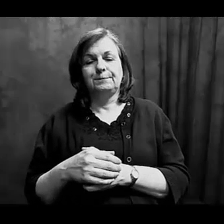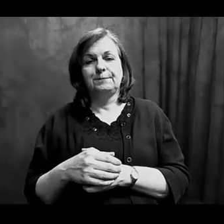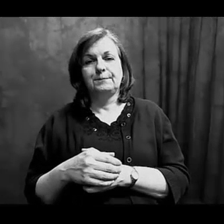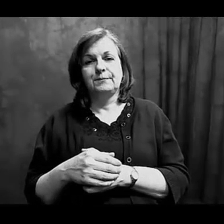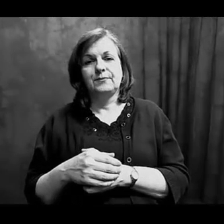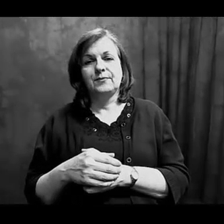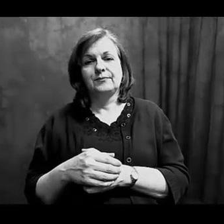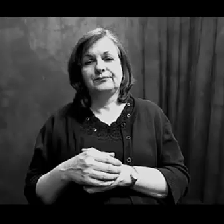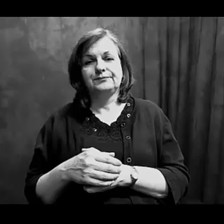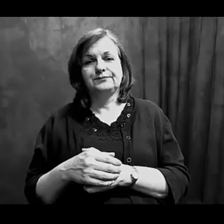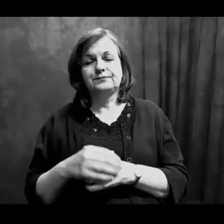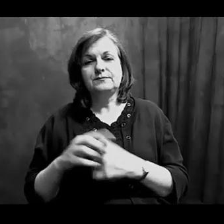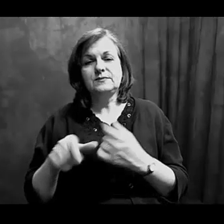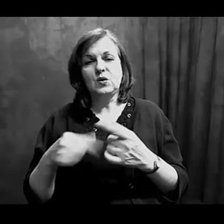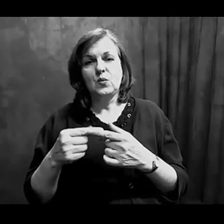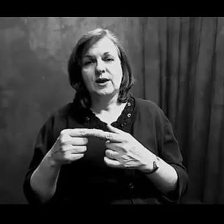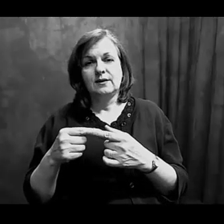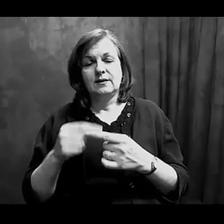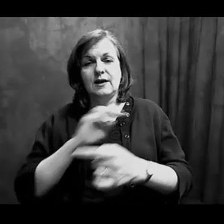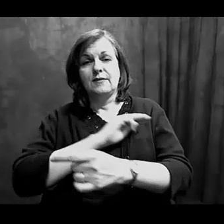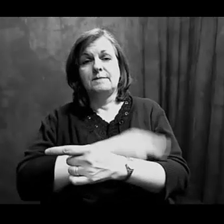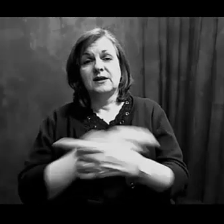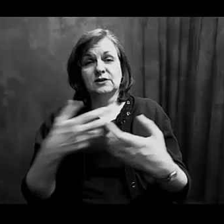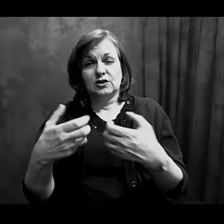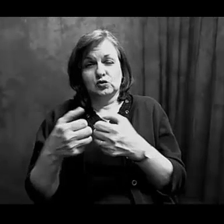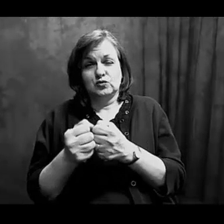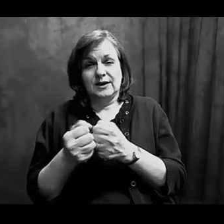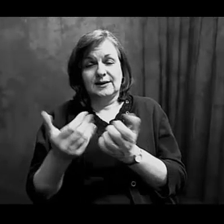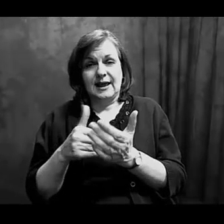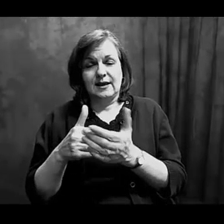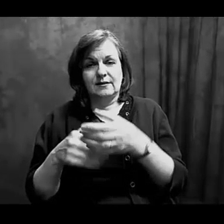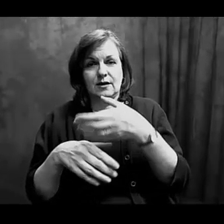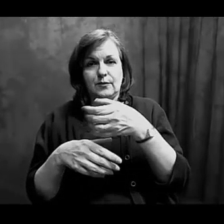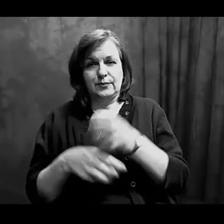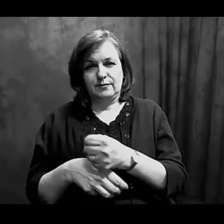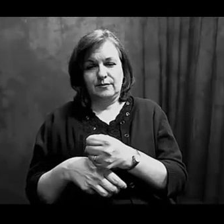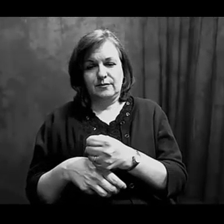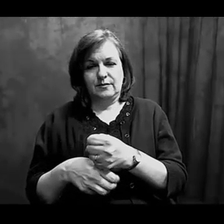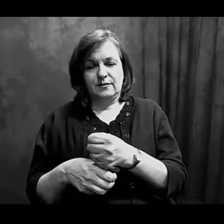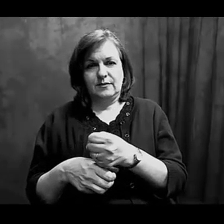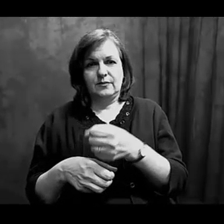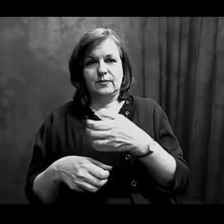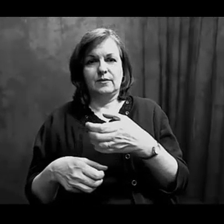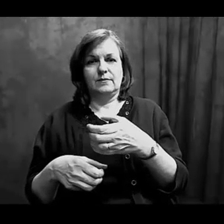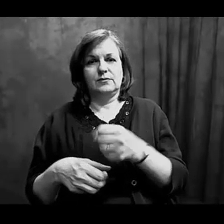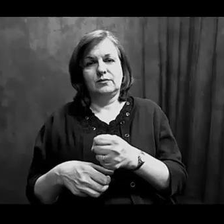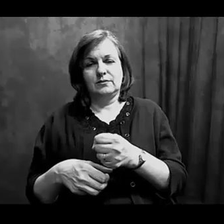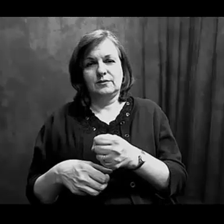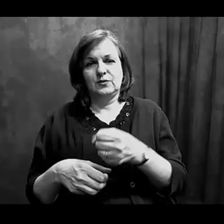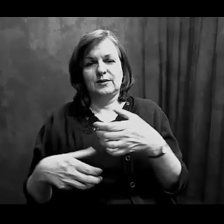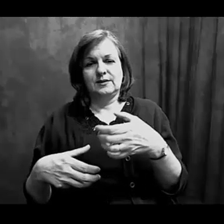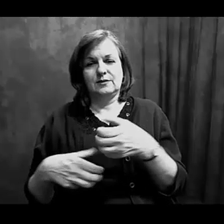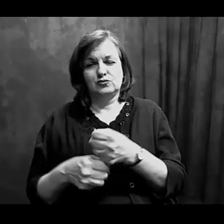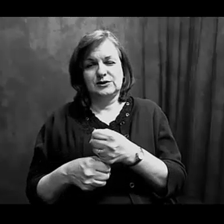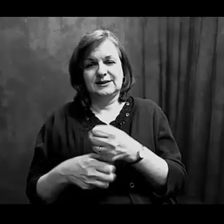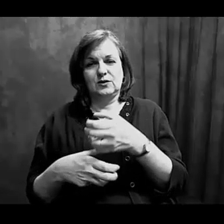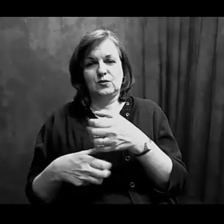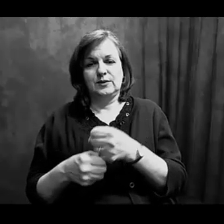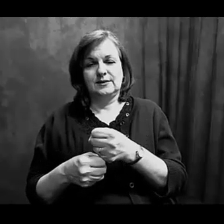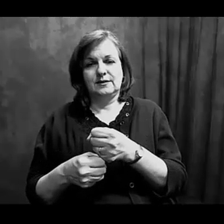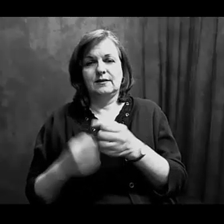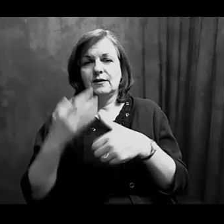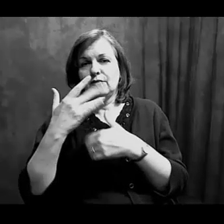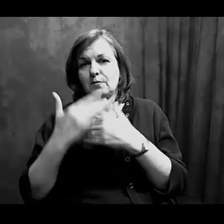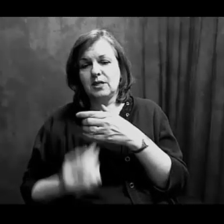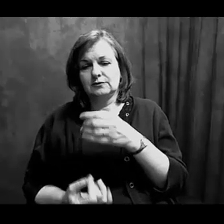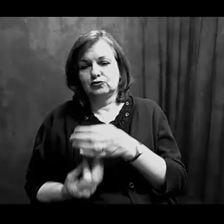so that when we can track the muscles again blood will keep going so we're essentially squeezing releasing squeezing releasing